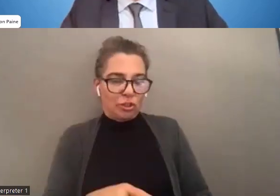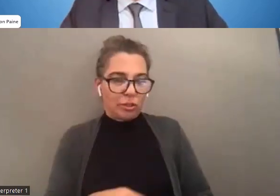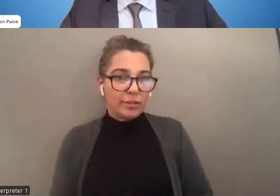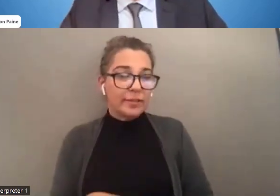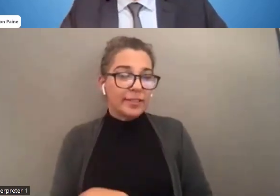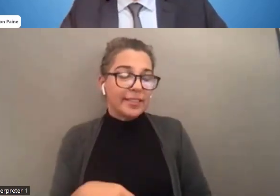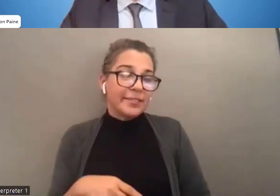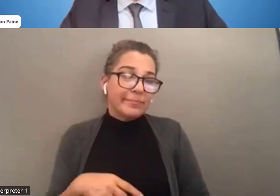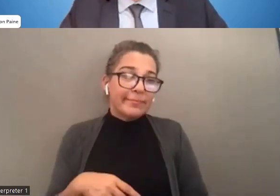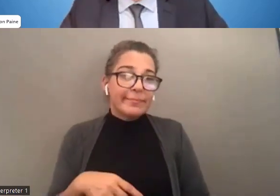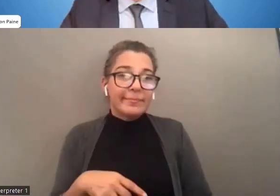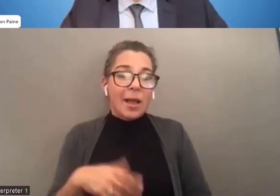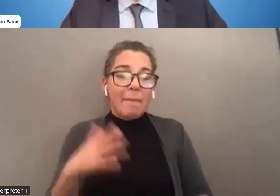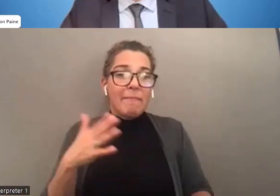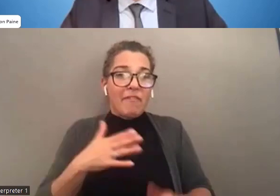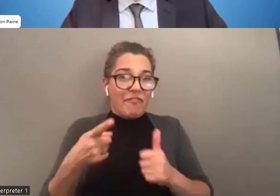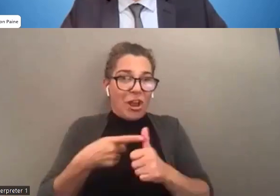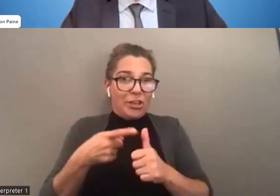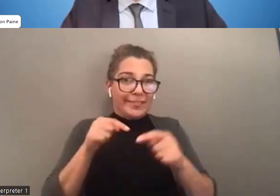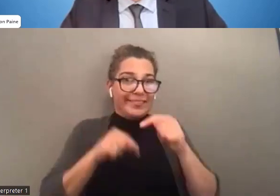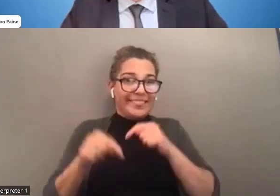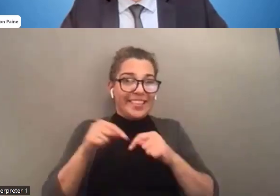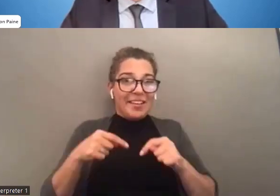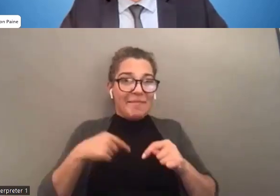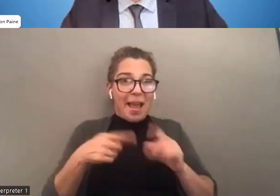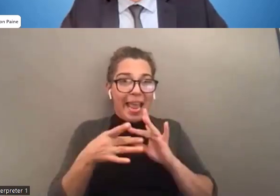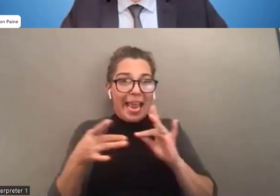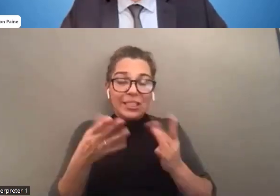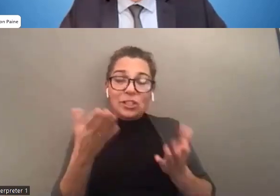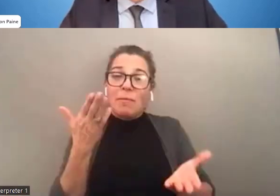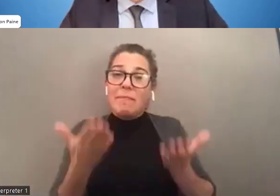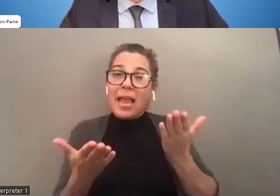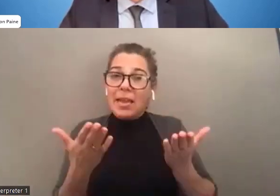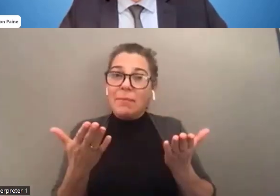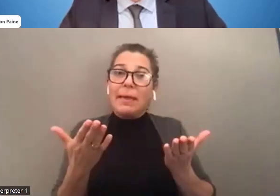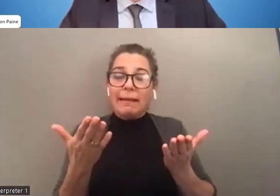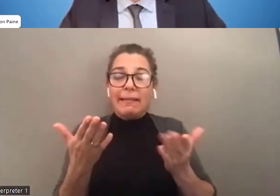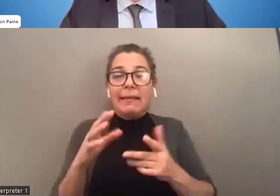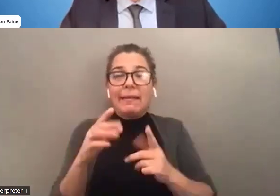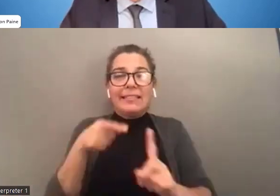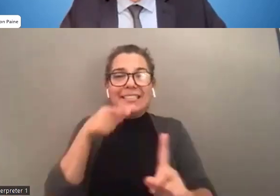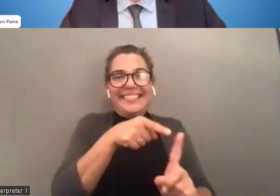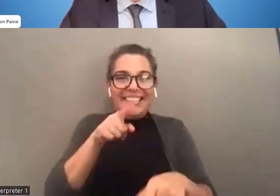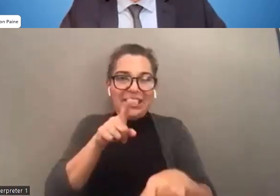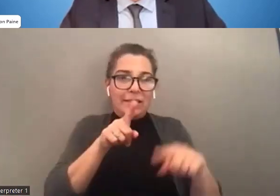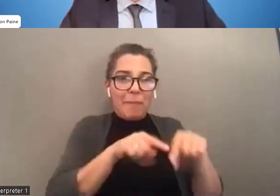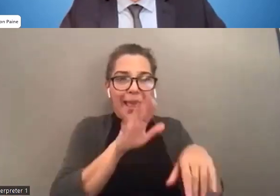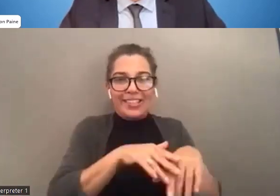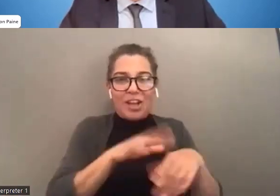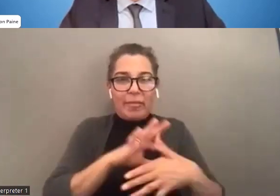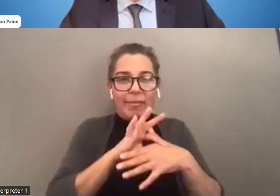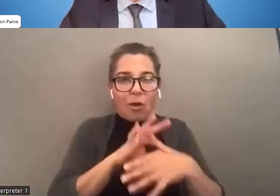caveat my answer by saying that I think it would be, you know, potentially fairly context specific, you know, in terms of what the transfer actually is